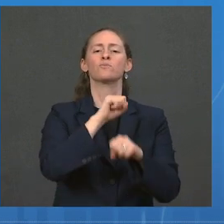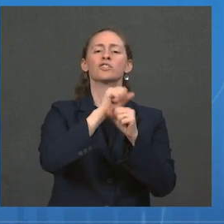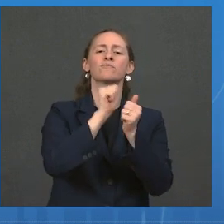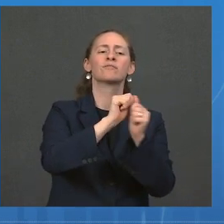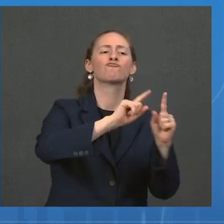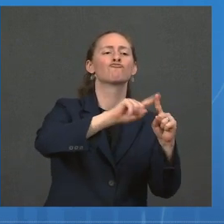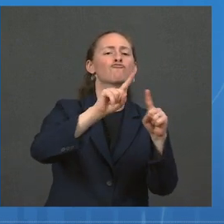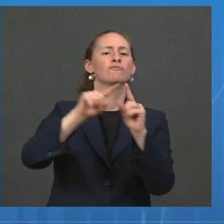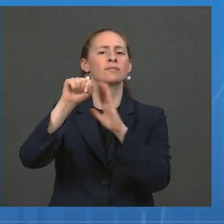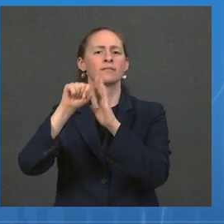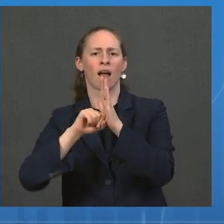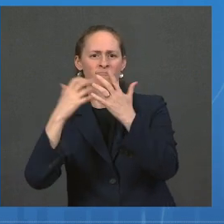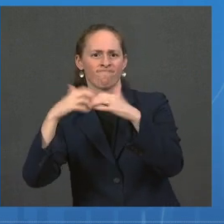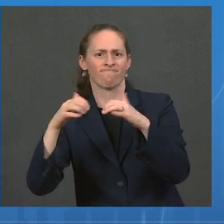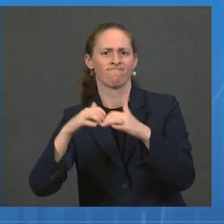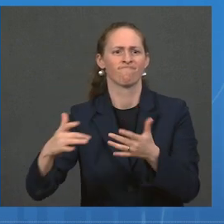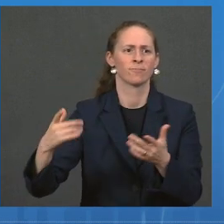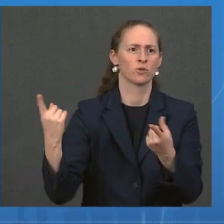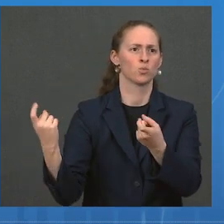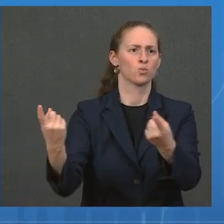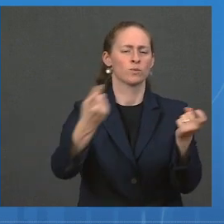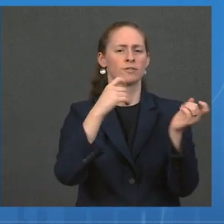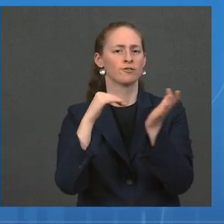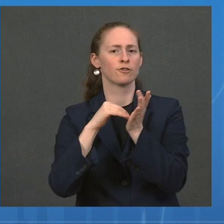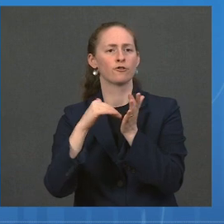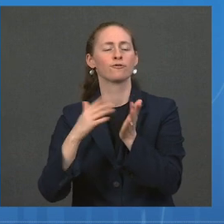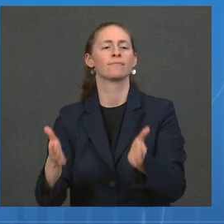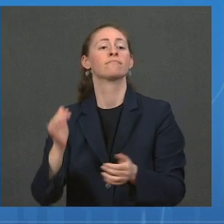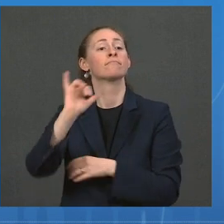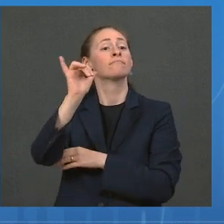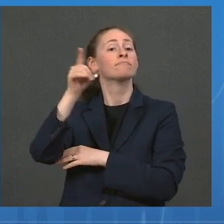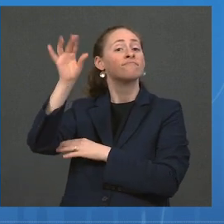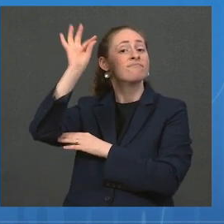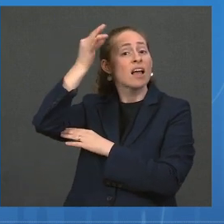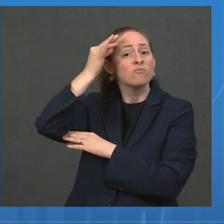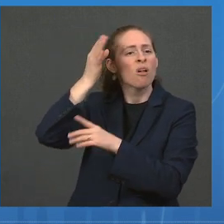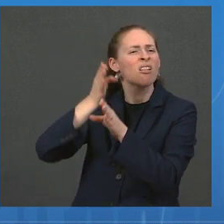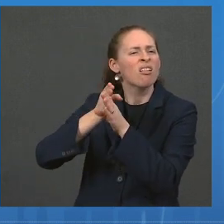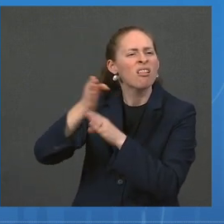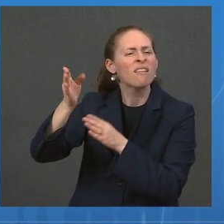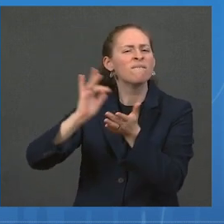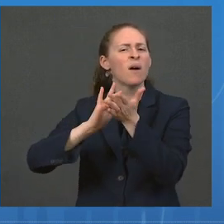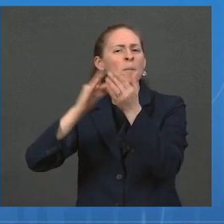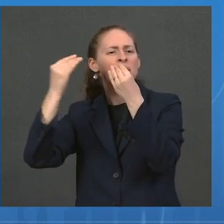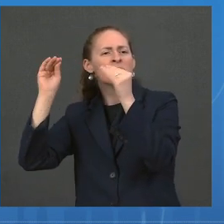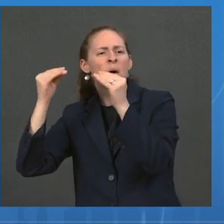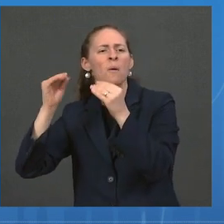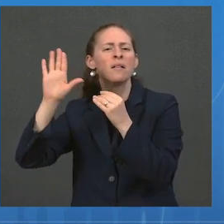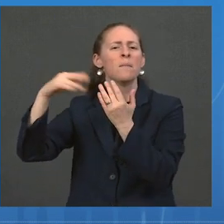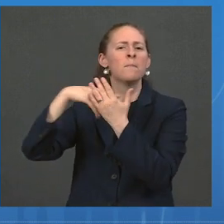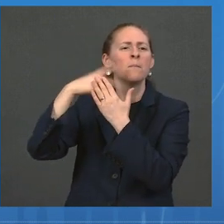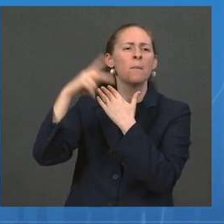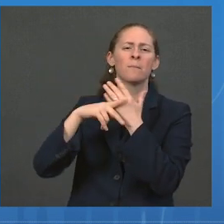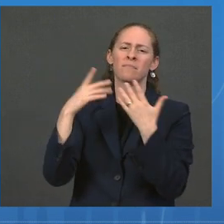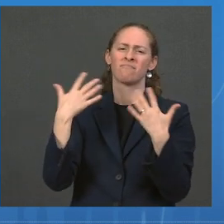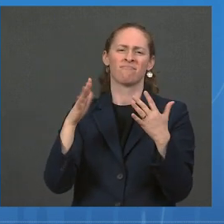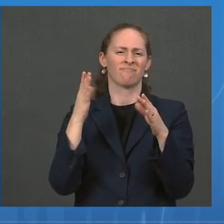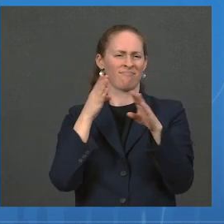As part of the Federal Pharmacy program, tens of thousands of local pharmacies across the country will offer vaccinations for kids.